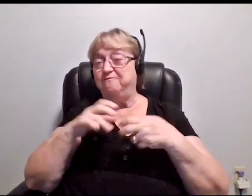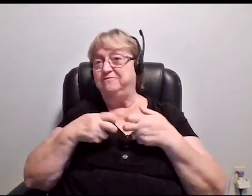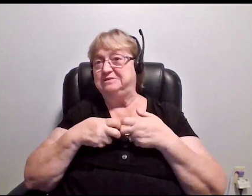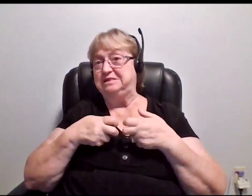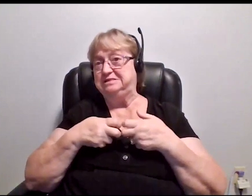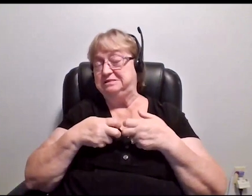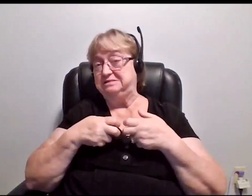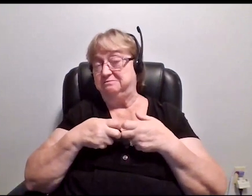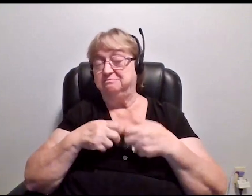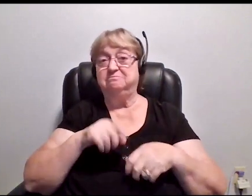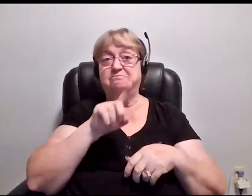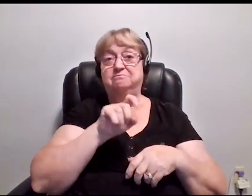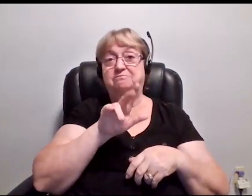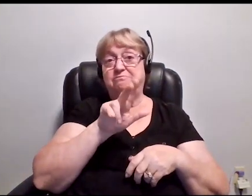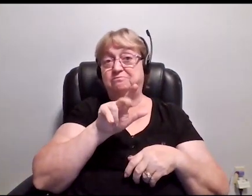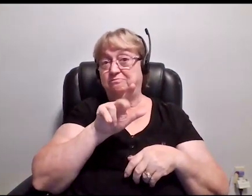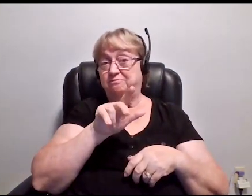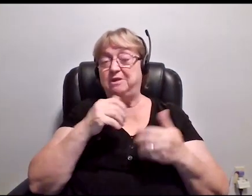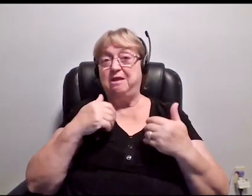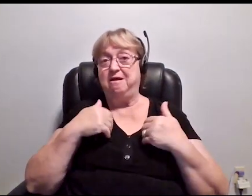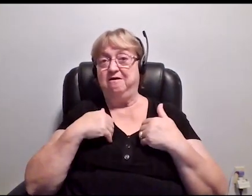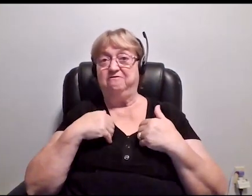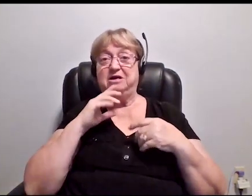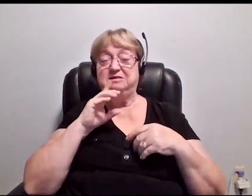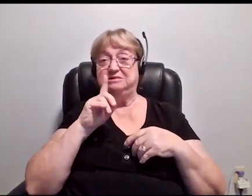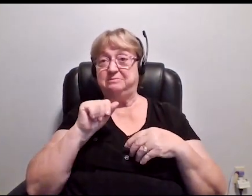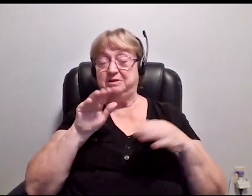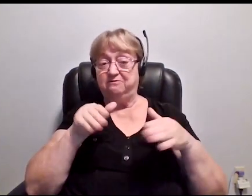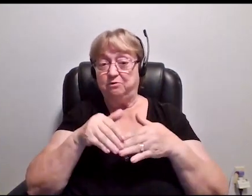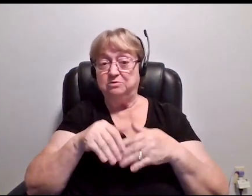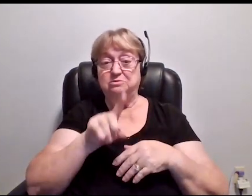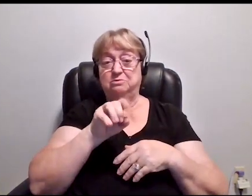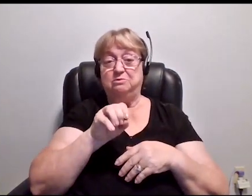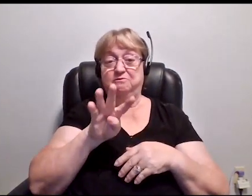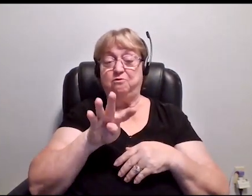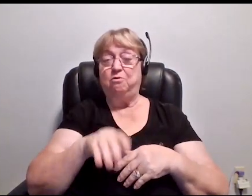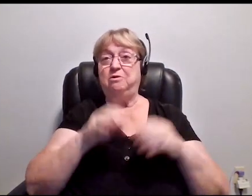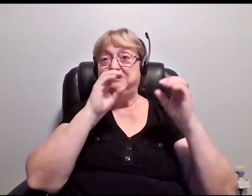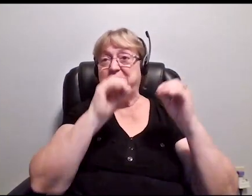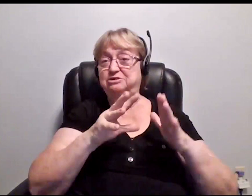123 had a disability focus. 104 had a teaching and learning focus,